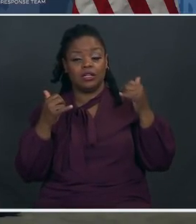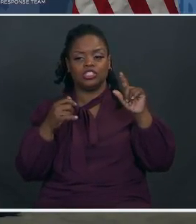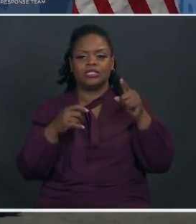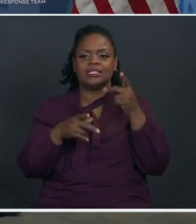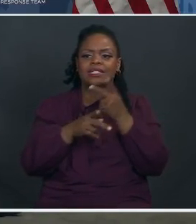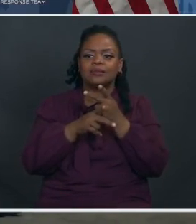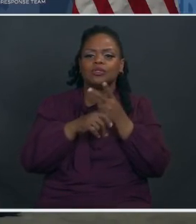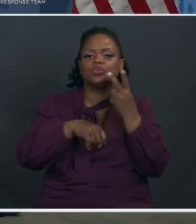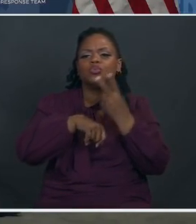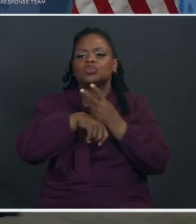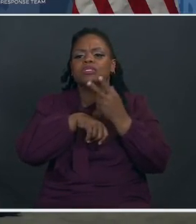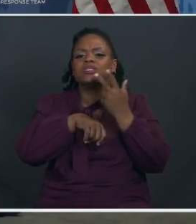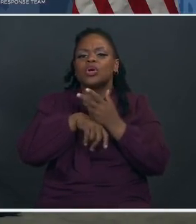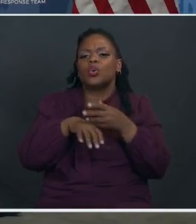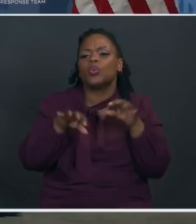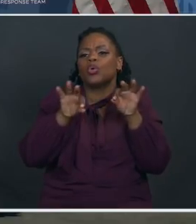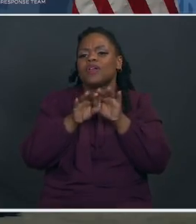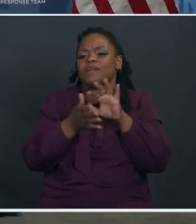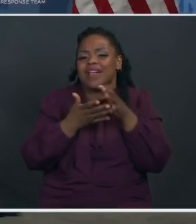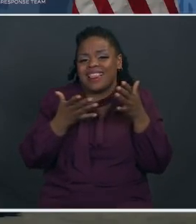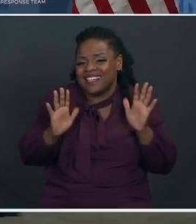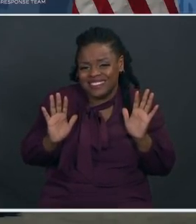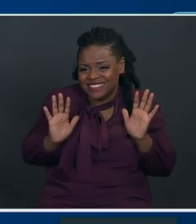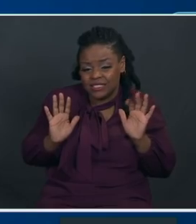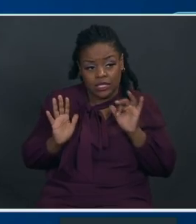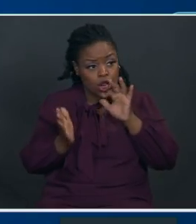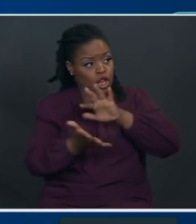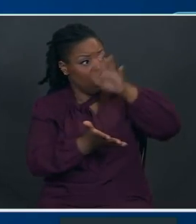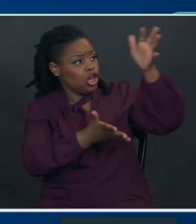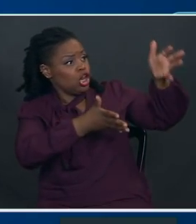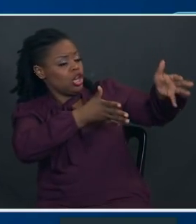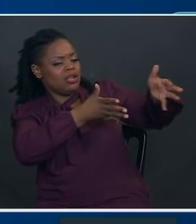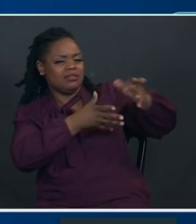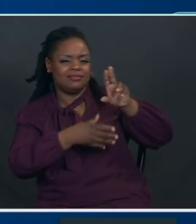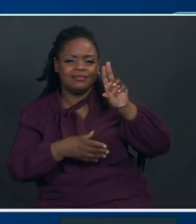Dr. Nunez-Smith. Dr. Nunez-Smith: Great, thank you. And thank you for that question.